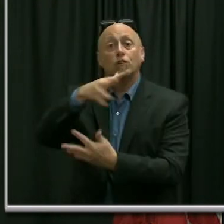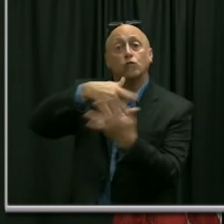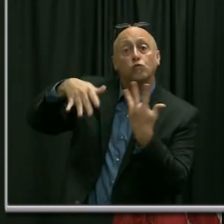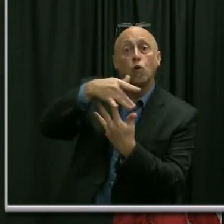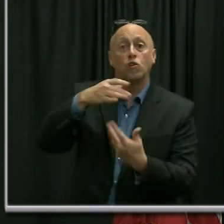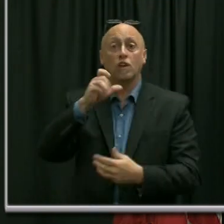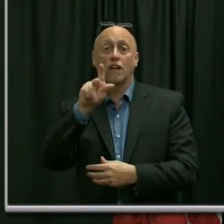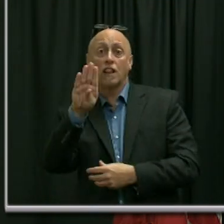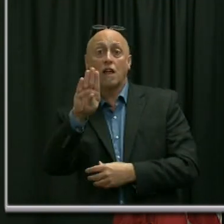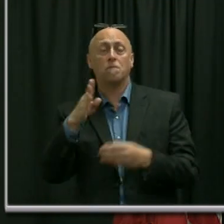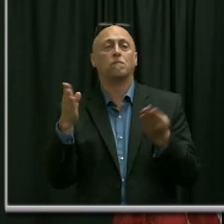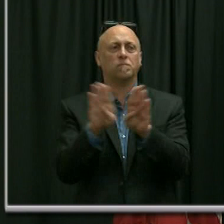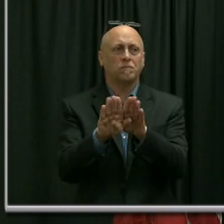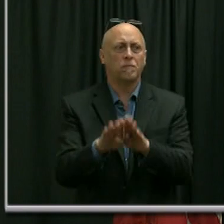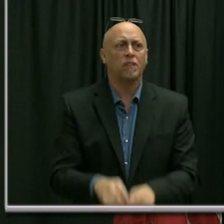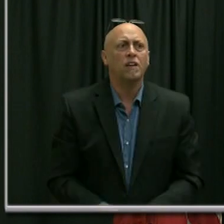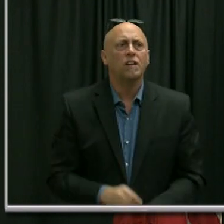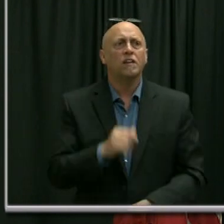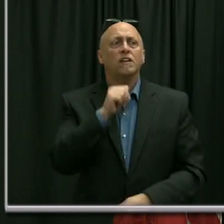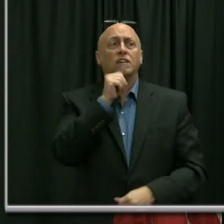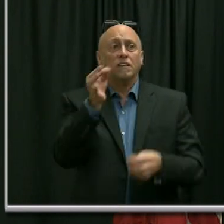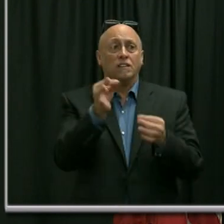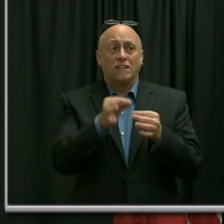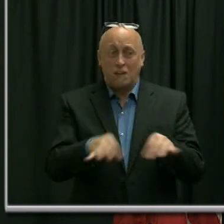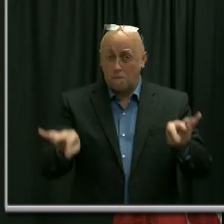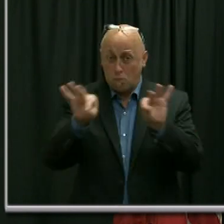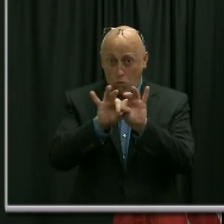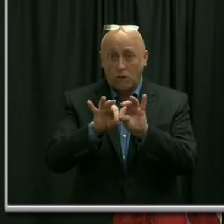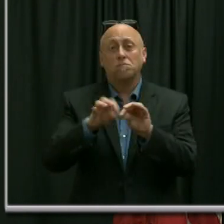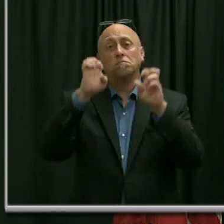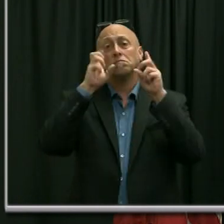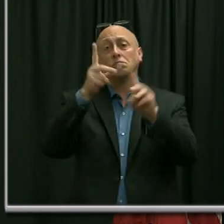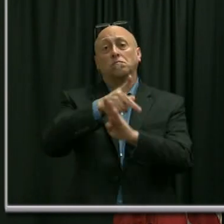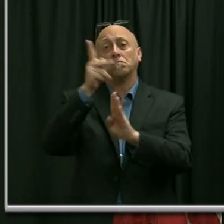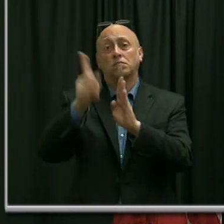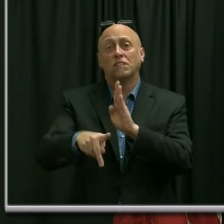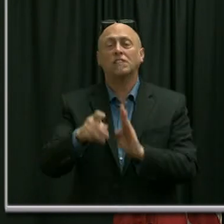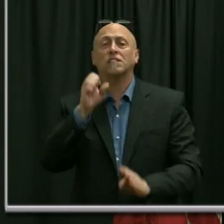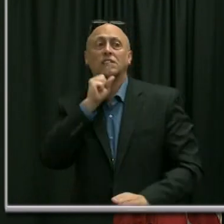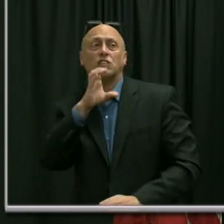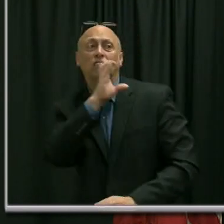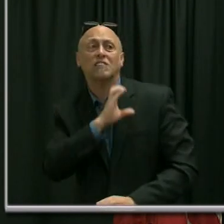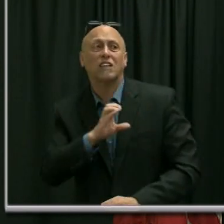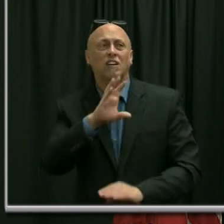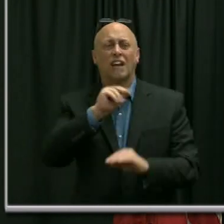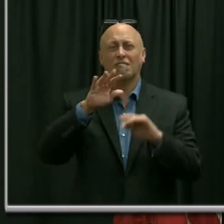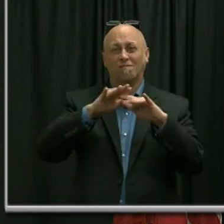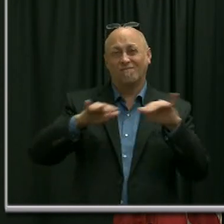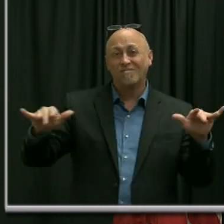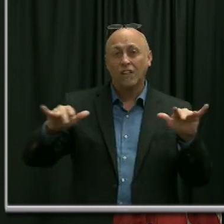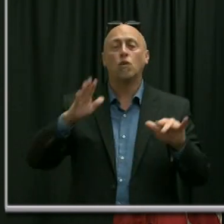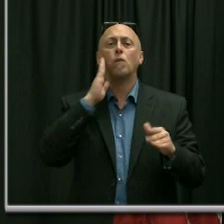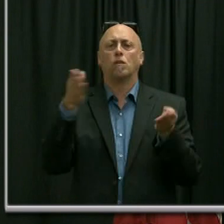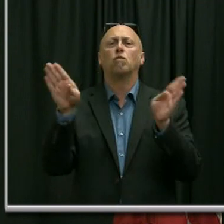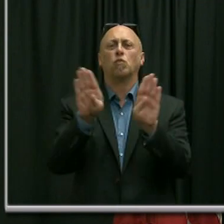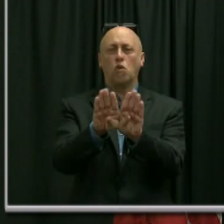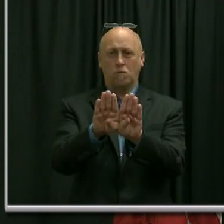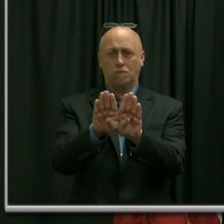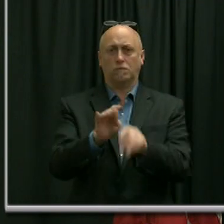PRIVATE SOCIAL CLUBS WILL CLOSE. NON ESSENTIAL SOCIAL AND EDUCATIONAL PROGRAMS AT SENIOR CITIZENS IN ASSISTED LIVING